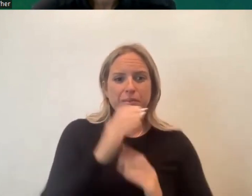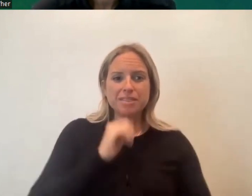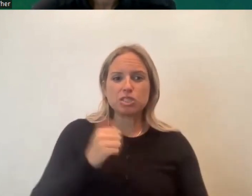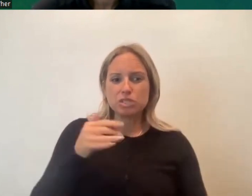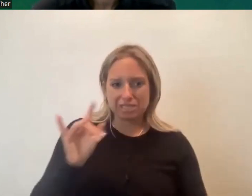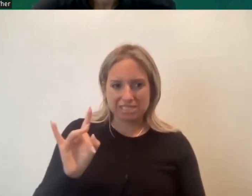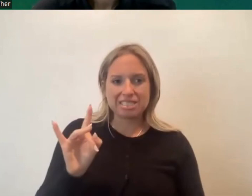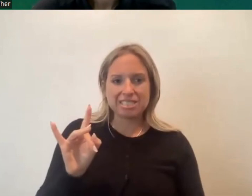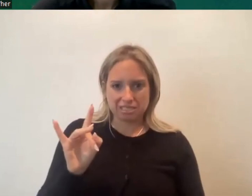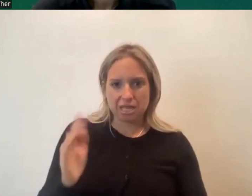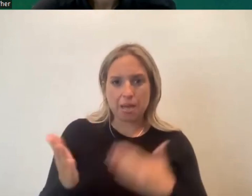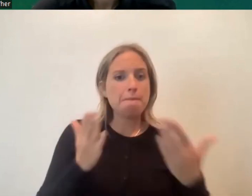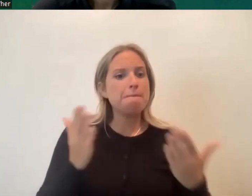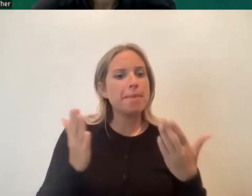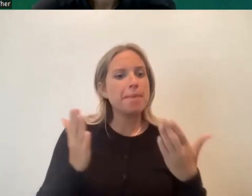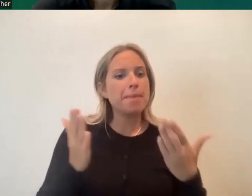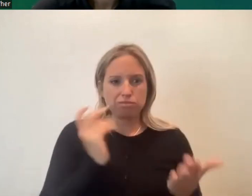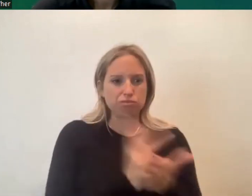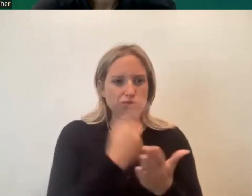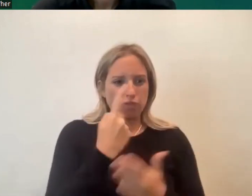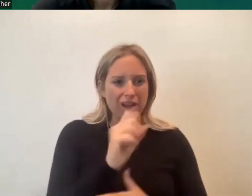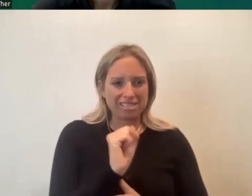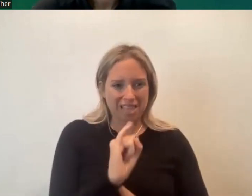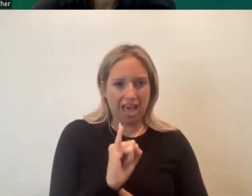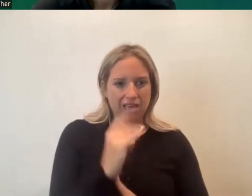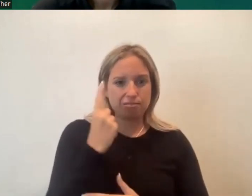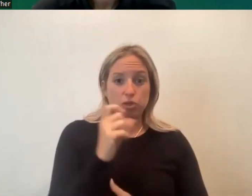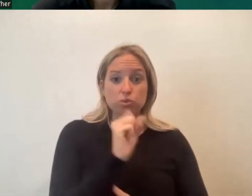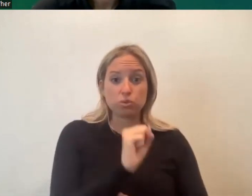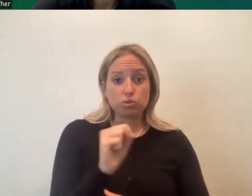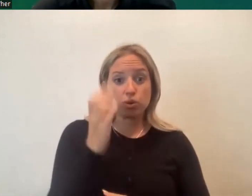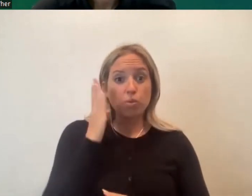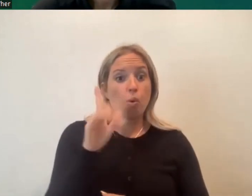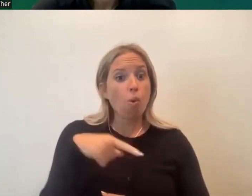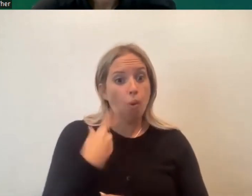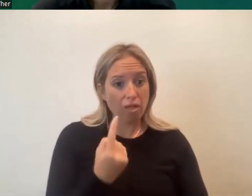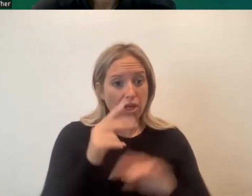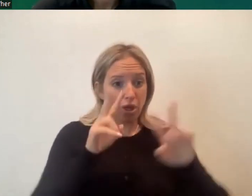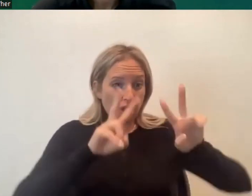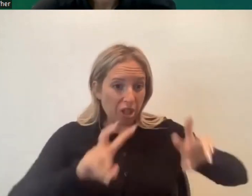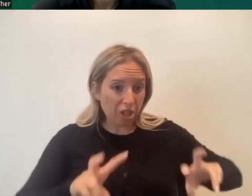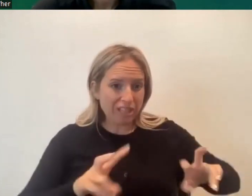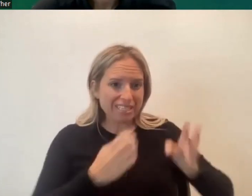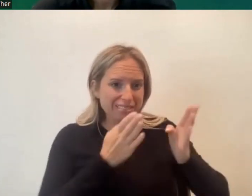might qualify then because Social Security will then only look at the individuals income